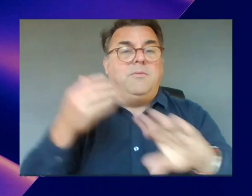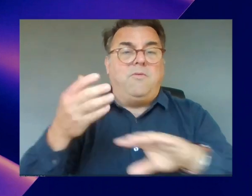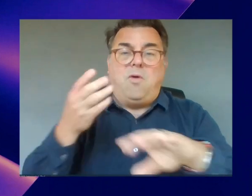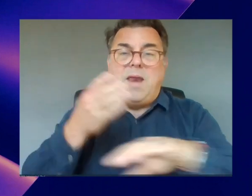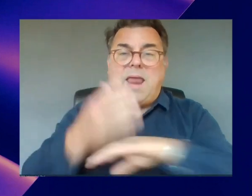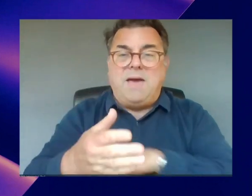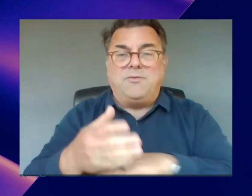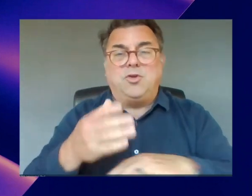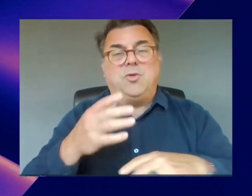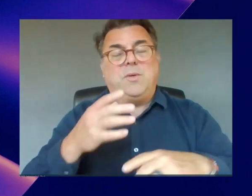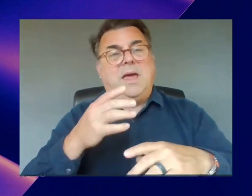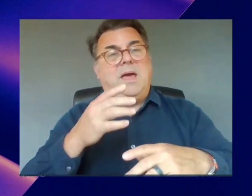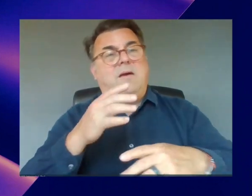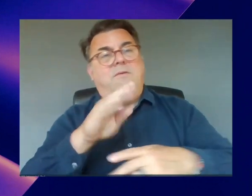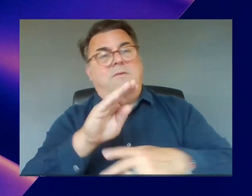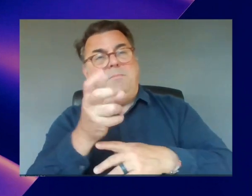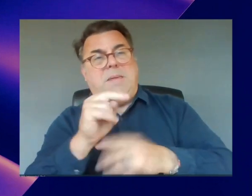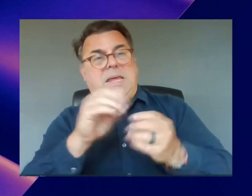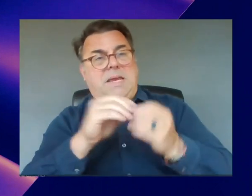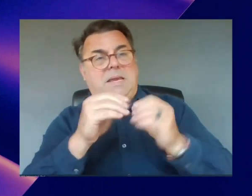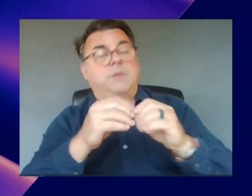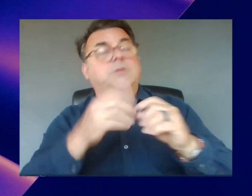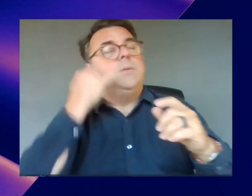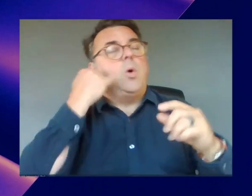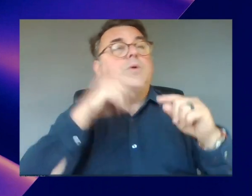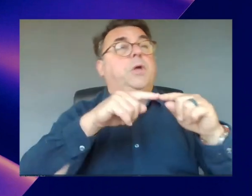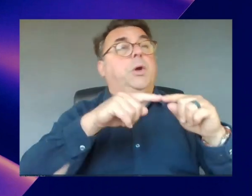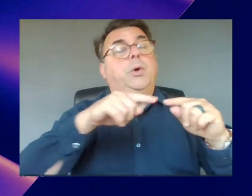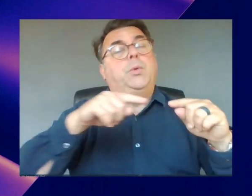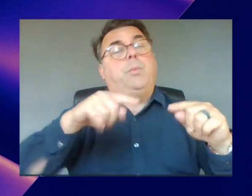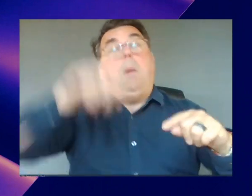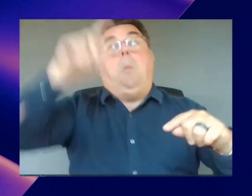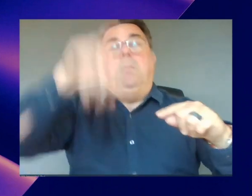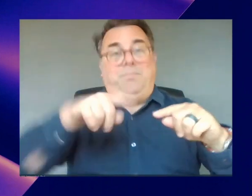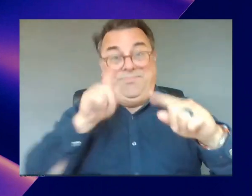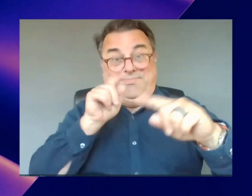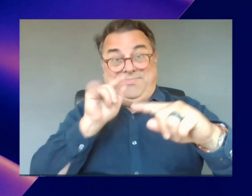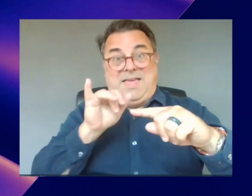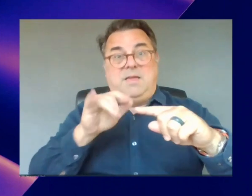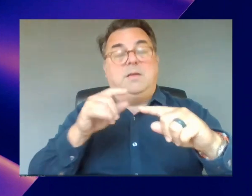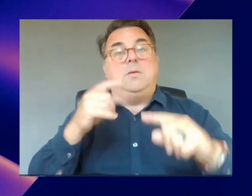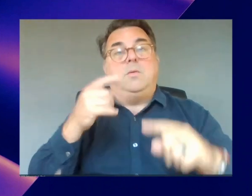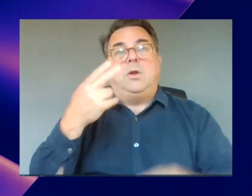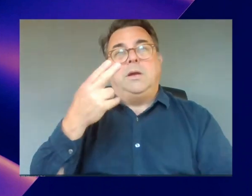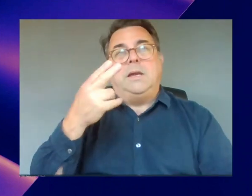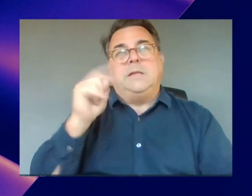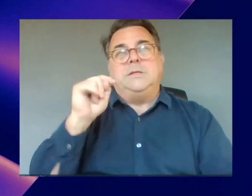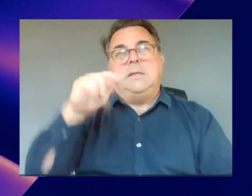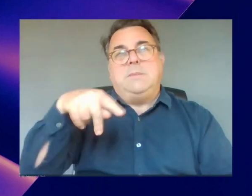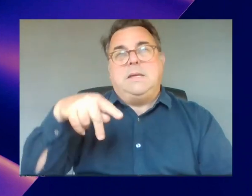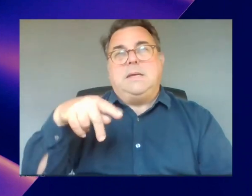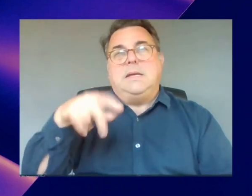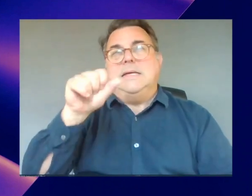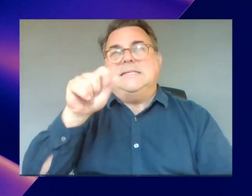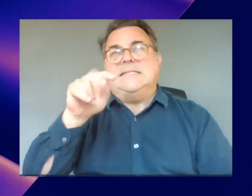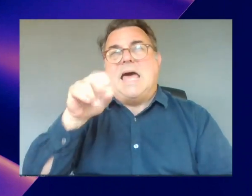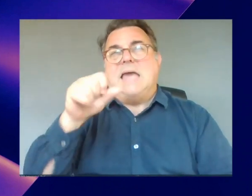and after it, it spiked, so that should tell us some information. We look at HTTP status errors. We also look at new log formats.